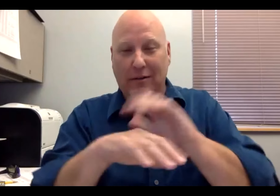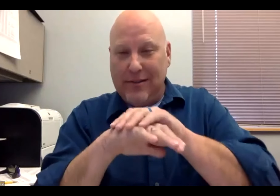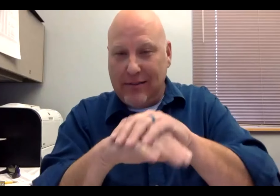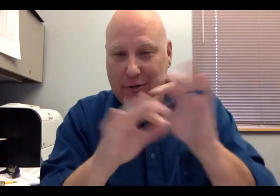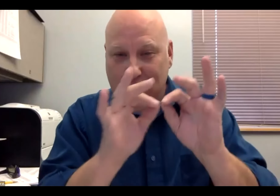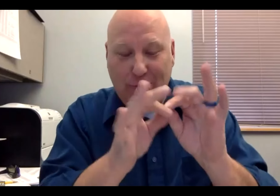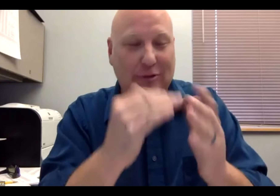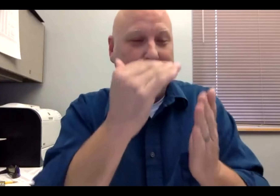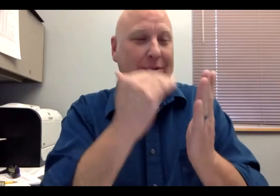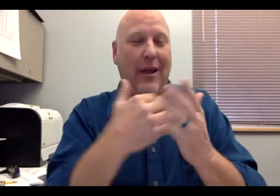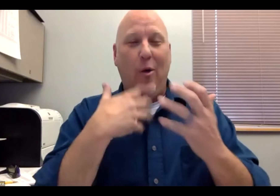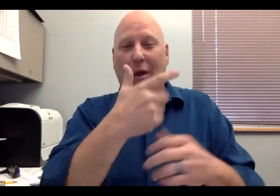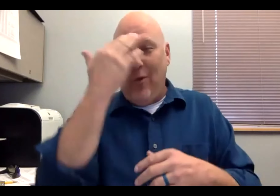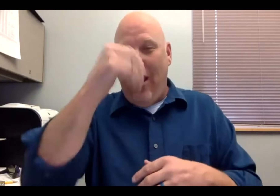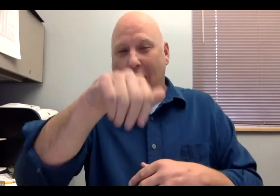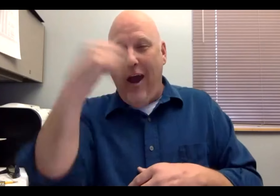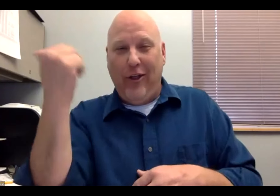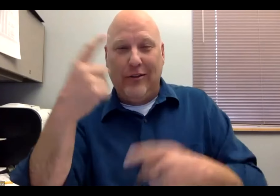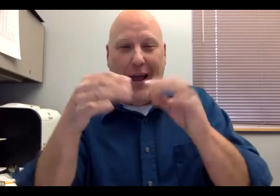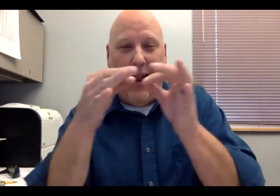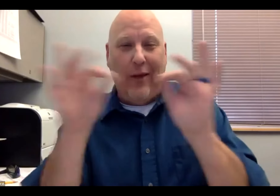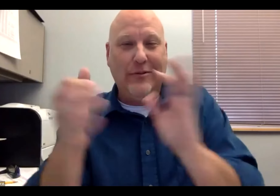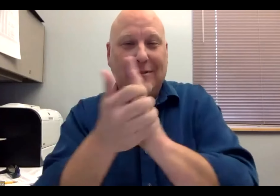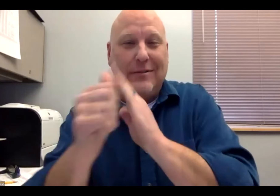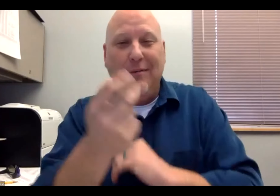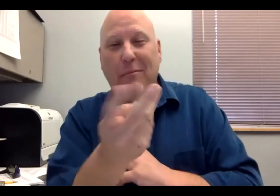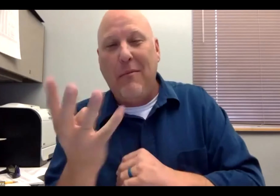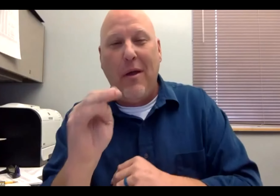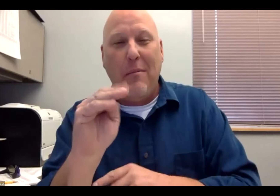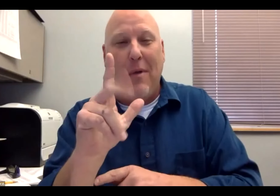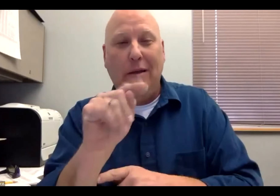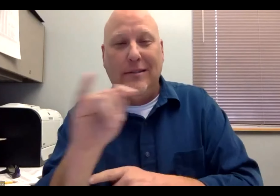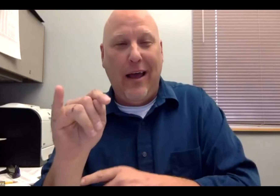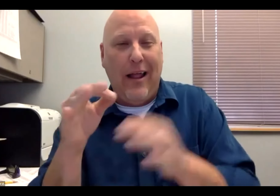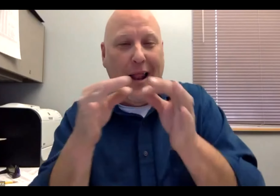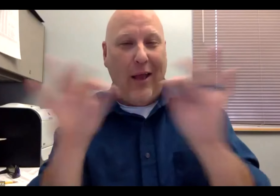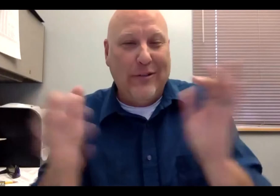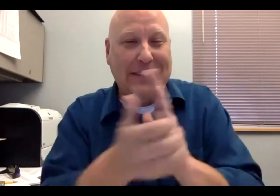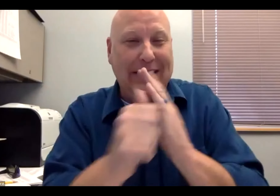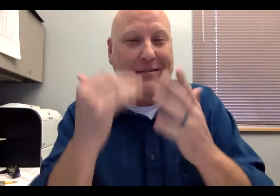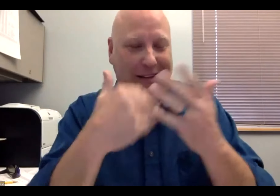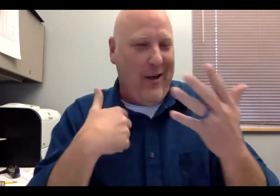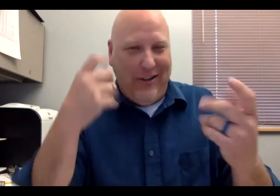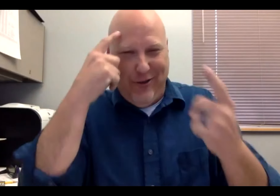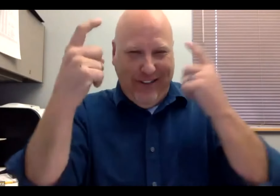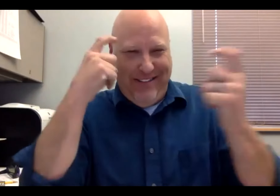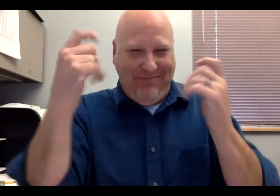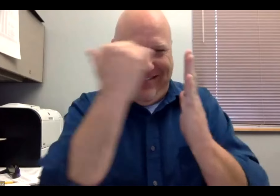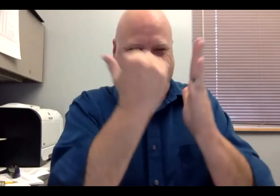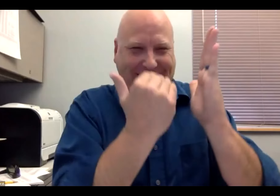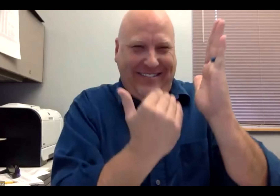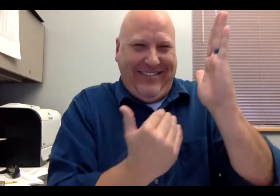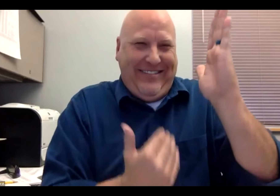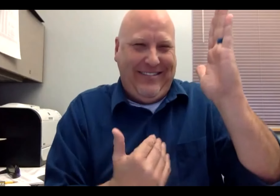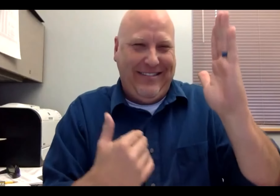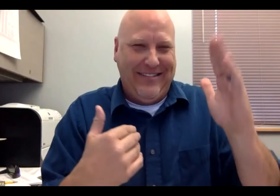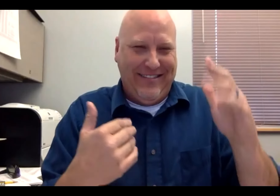Skills in Pro Tactile and tactile interpreting and captions and several other things I have